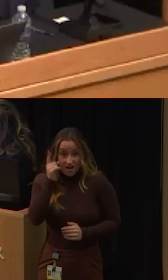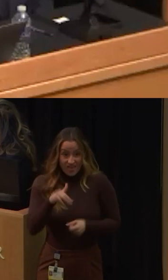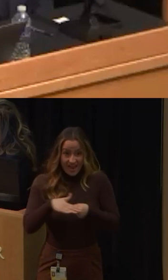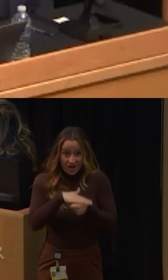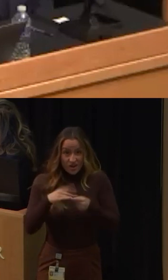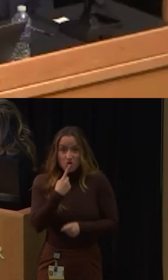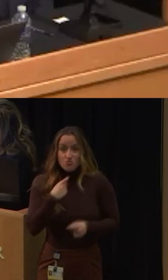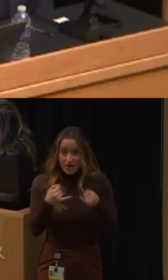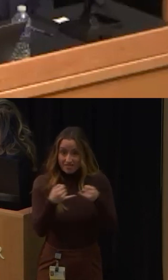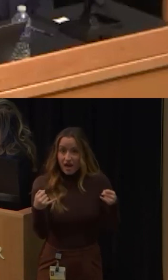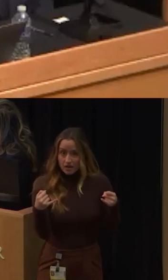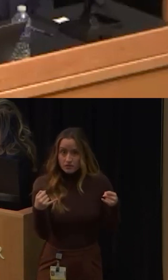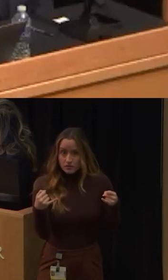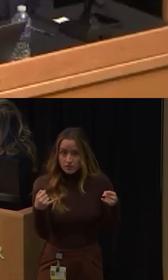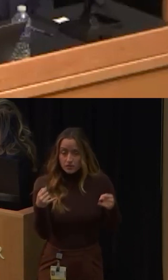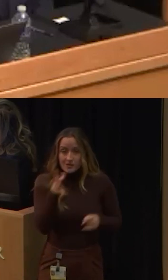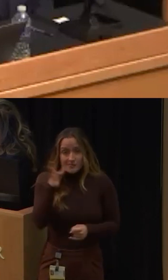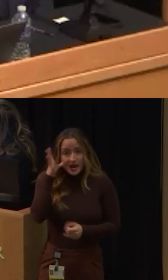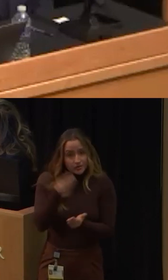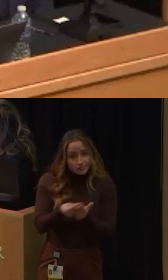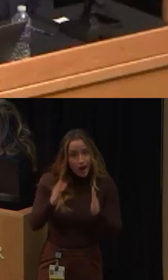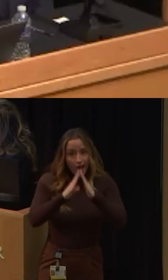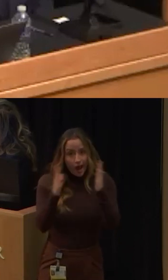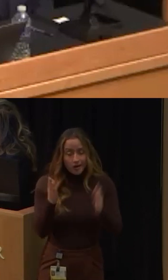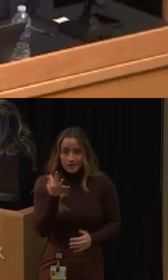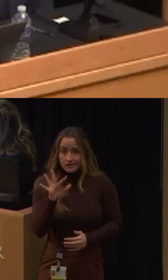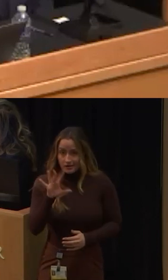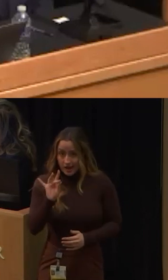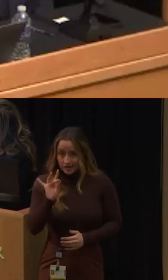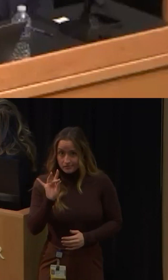and so they bought the house in 1958 for $10,000.